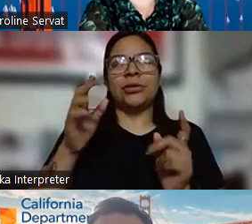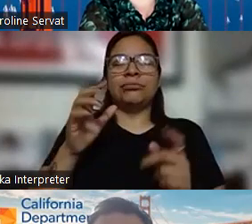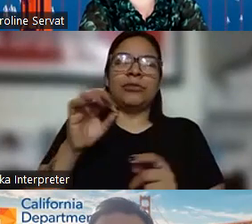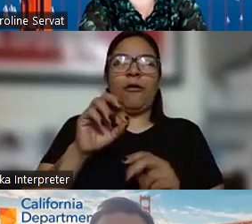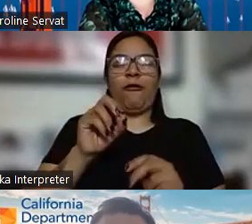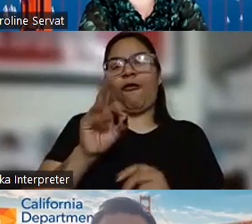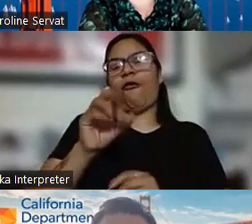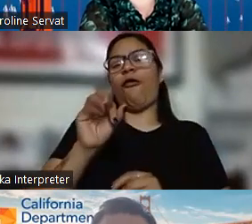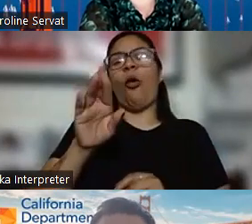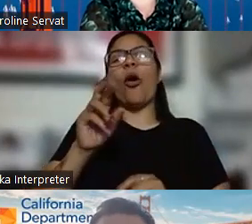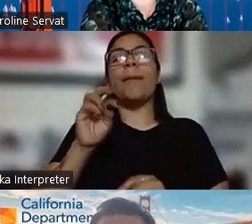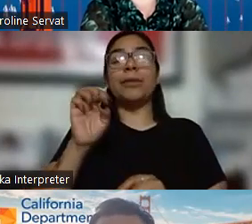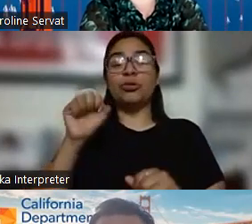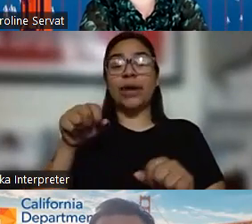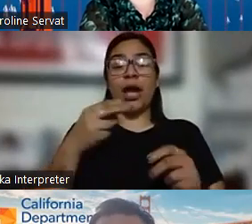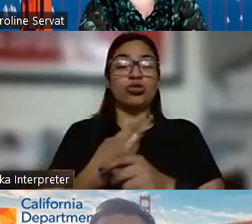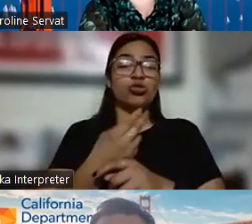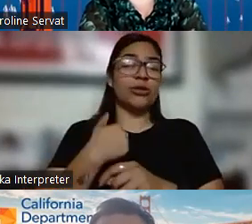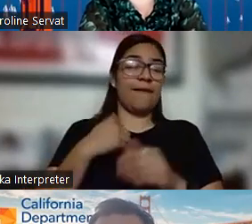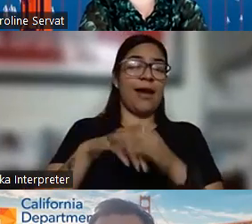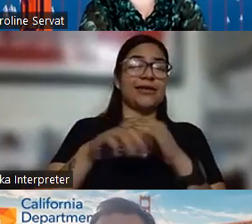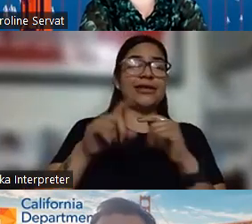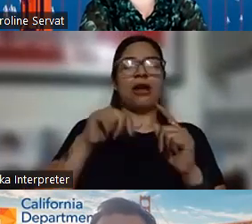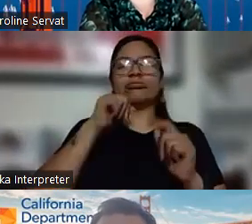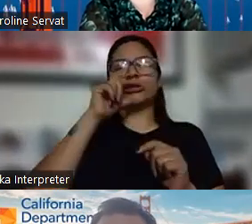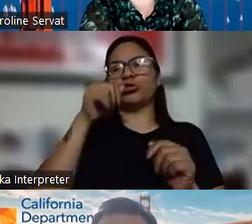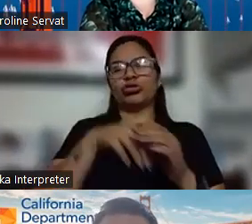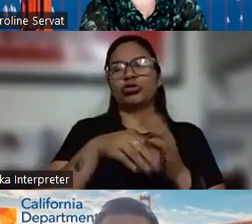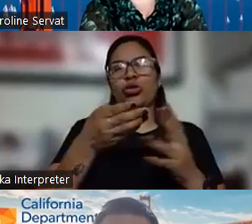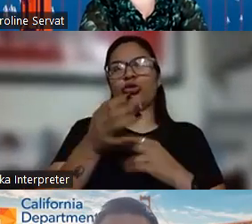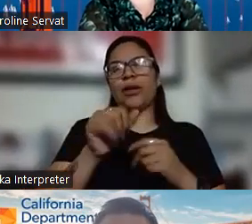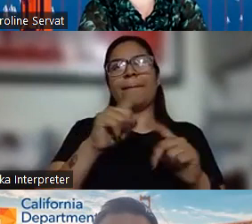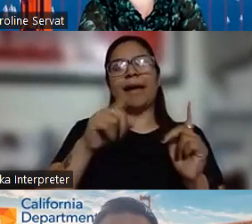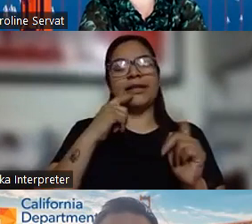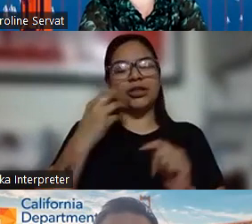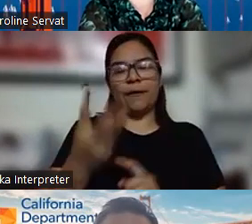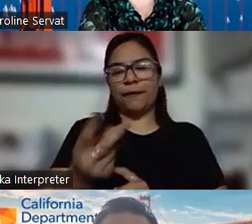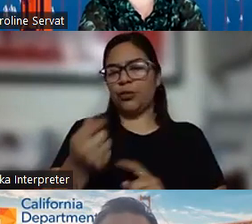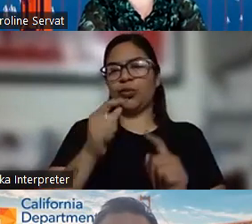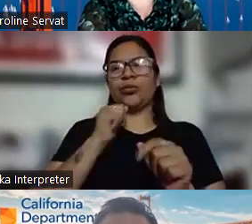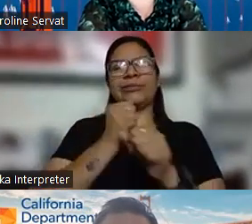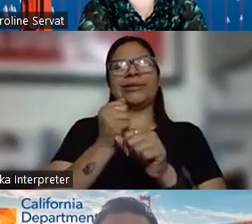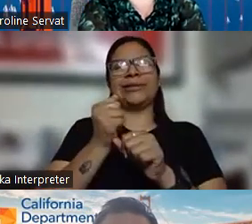so realistically charm systems probably three years away um but that but we do want to look